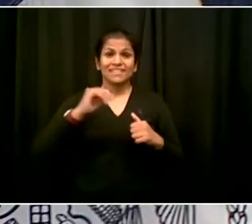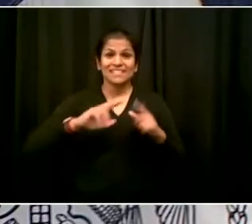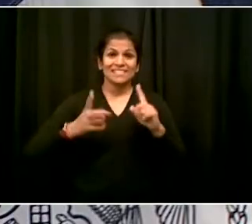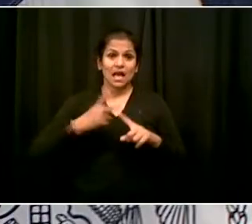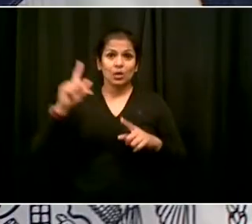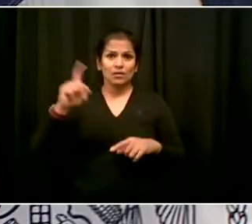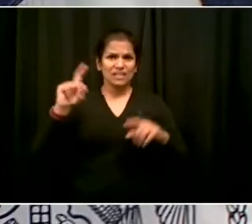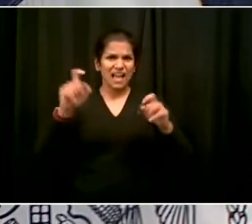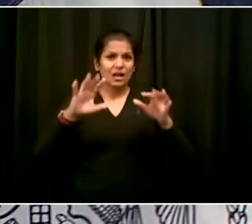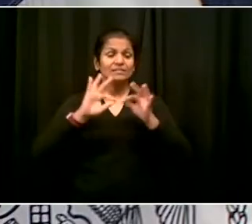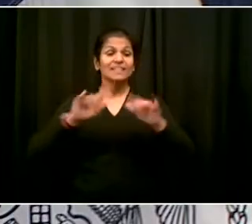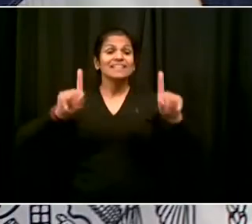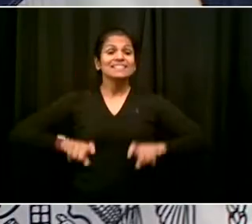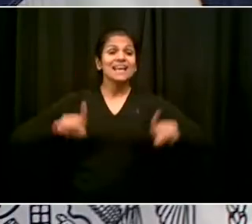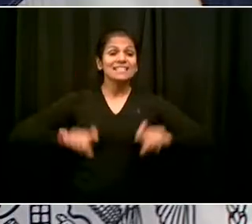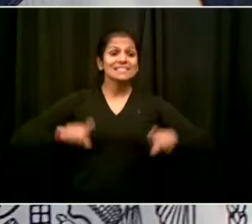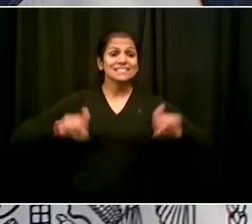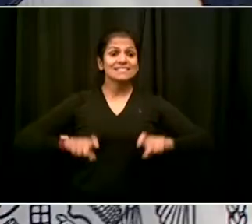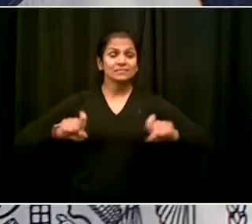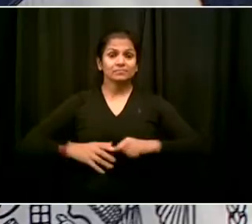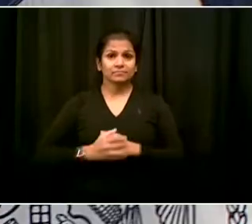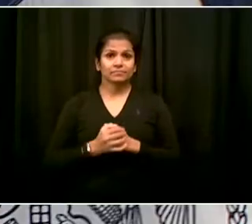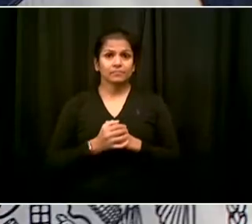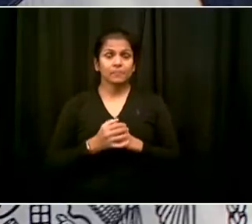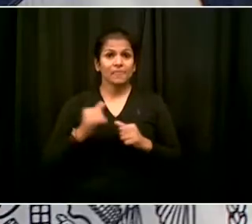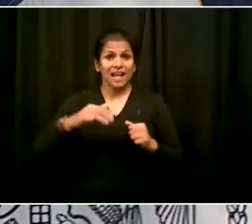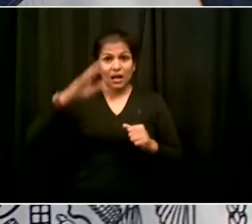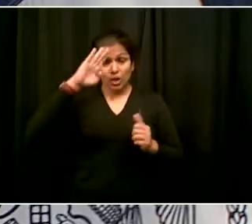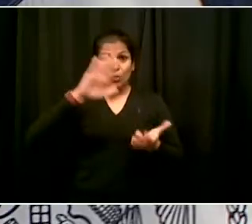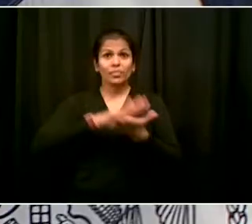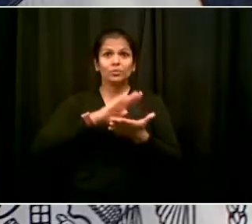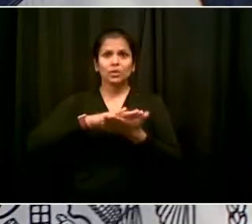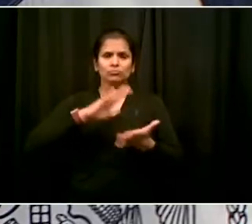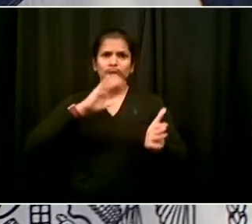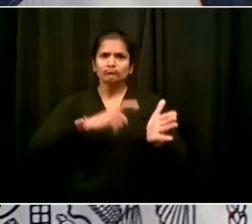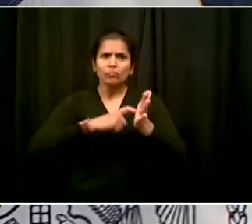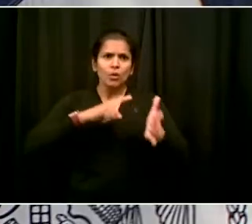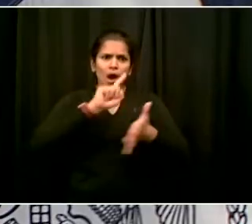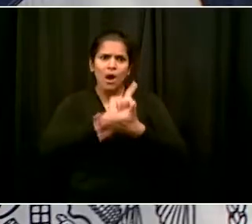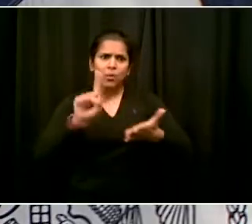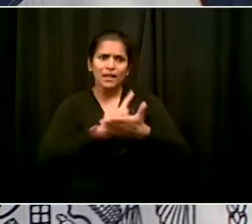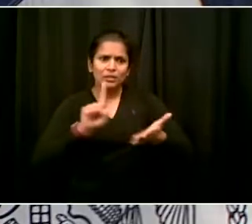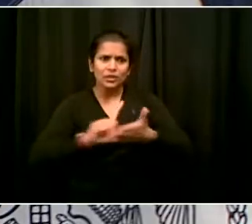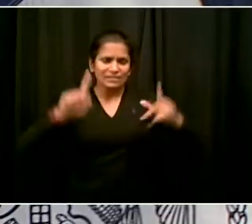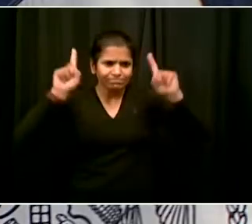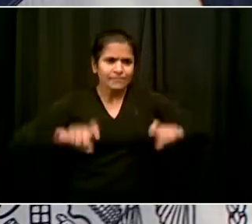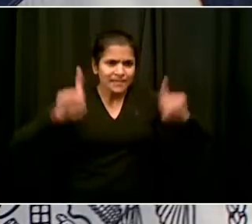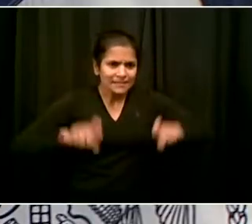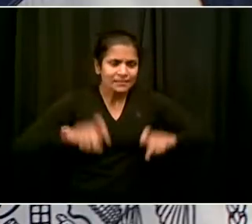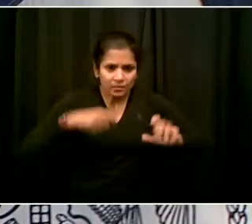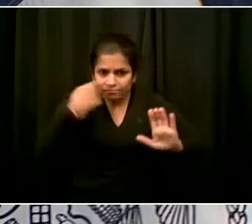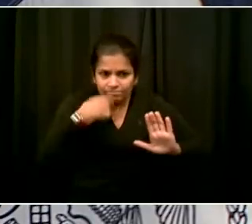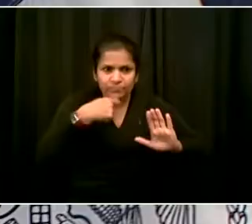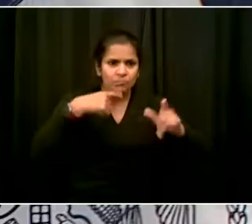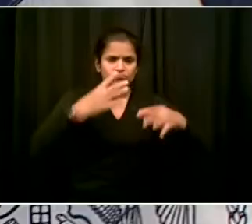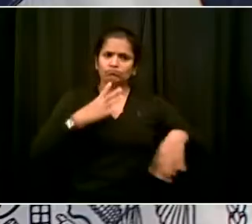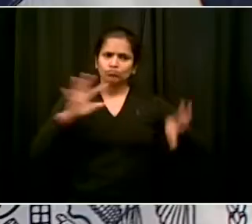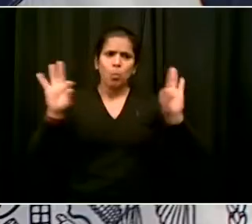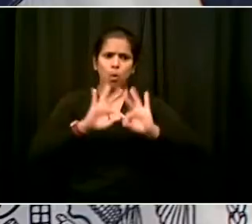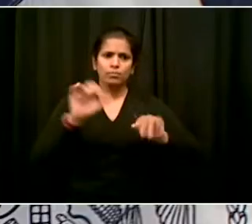PUBLIC SERVANTS ARE GOING TO BE IMPORTANT IN OUR PRIORITY AS WE GET MORE AND MORE VACCINES. GOGO AHEAD. Reporter: MY SECOND QUESTION ABOUT TESTING. WE KNOW TESTING IN SCHOOL IS GOING TO BE